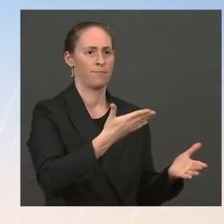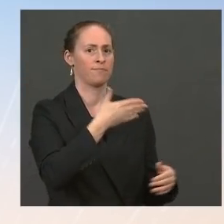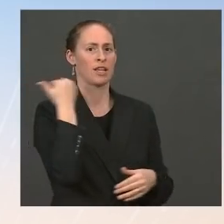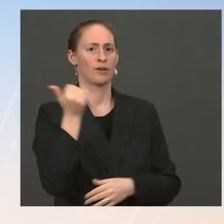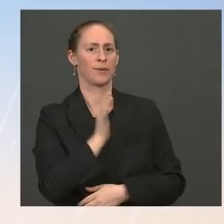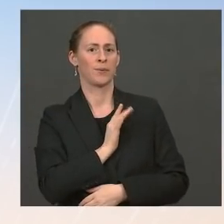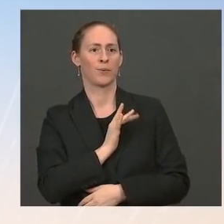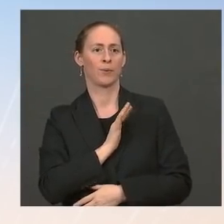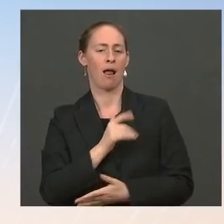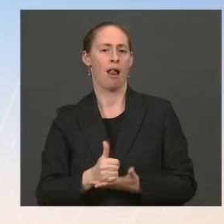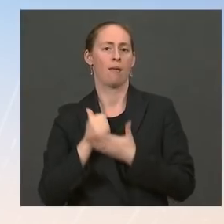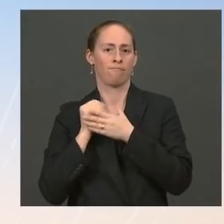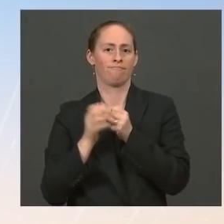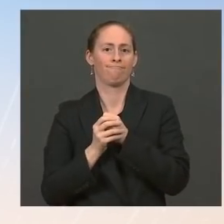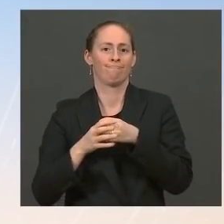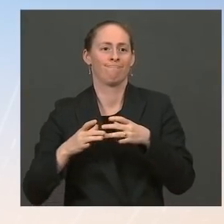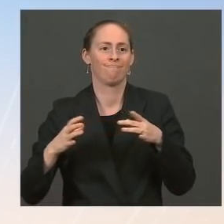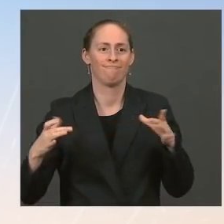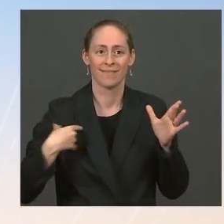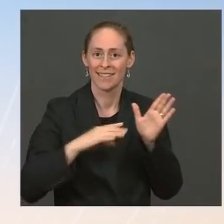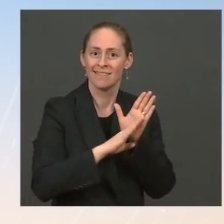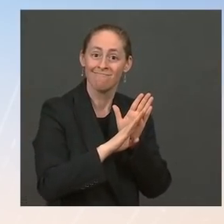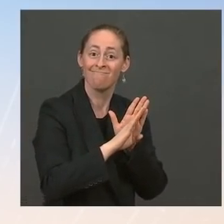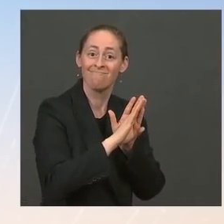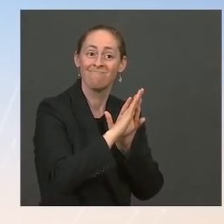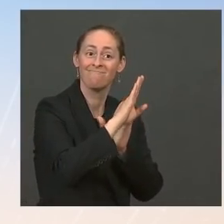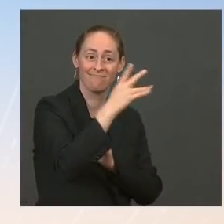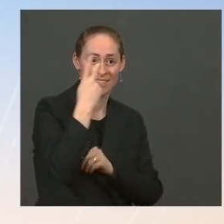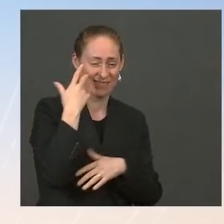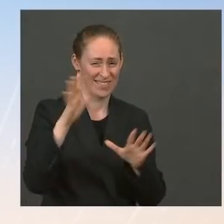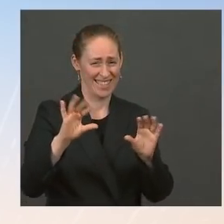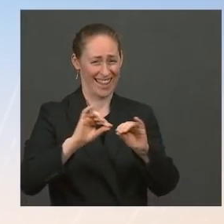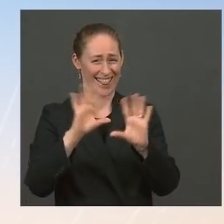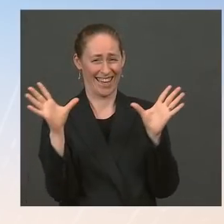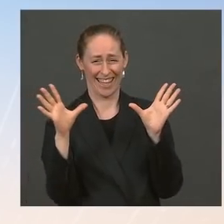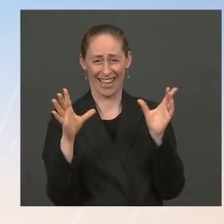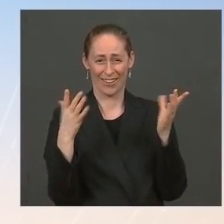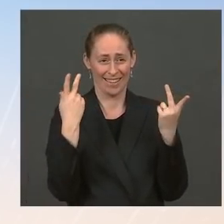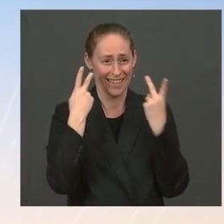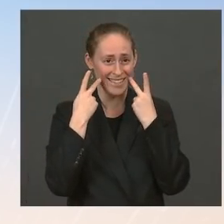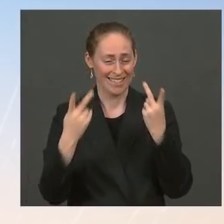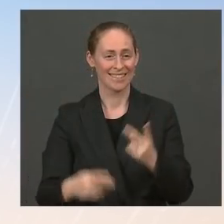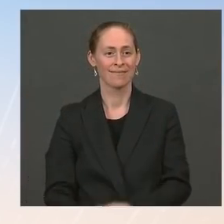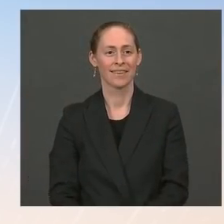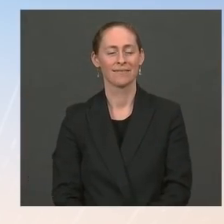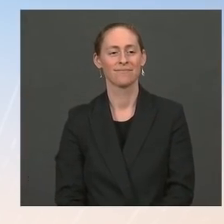And this new report is evidence of that. So, now we go -- sorry, back to the other chart.